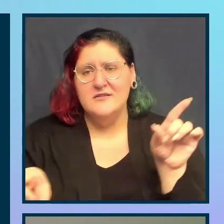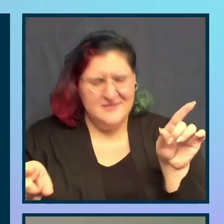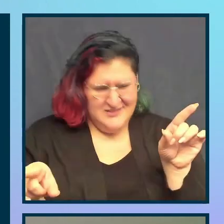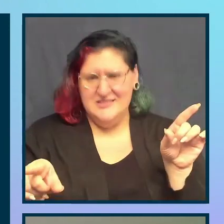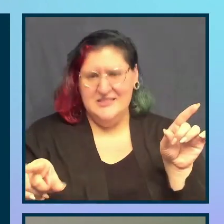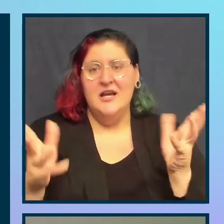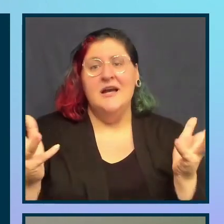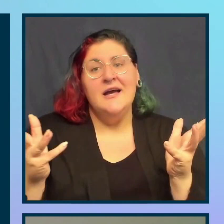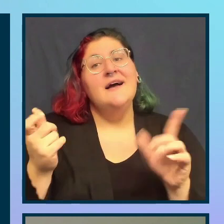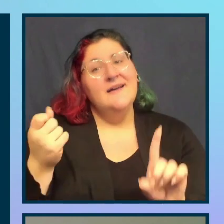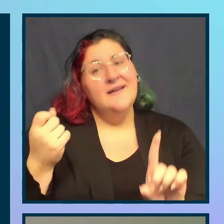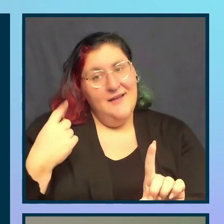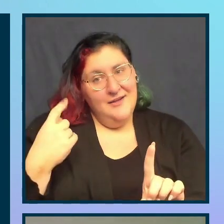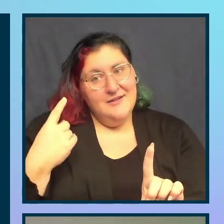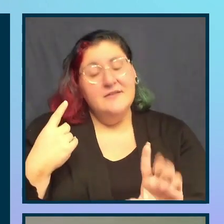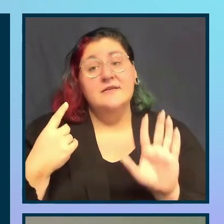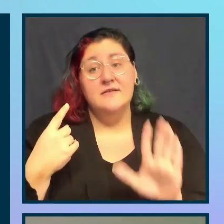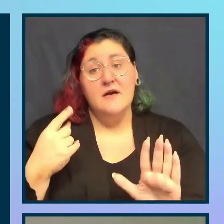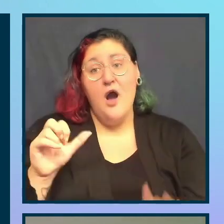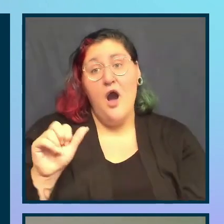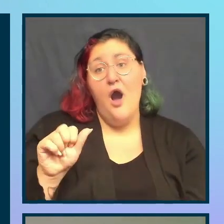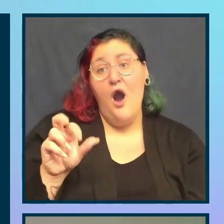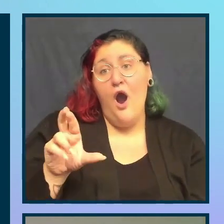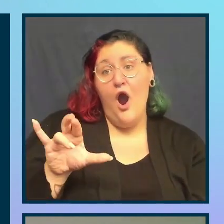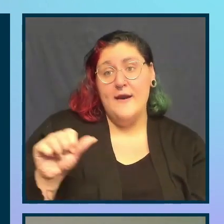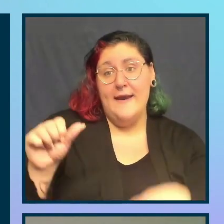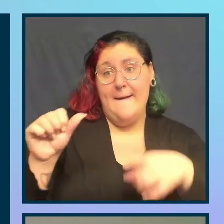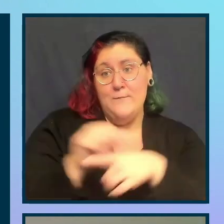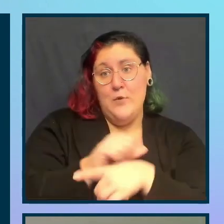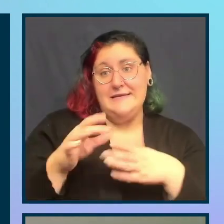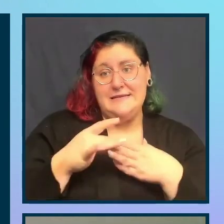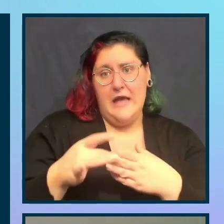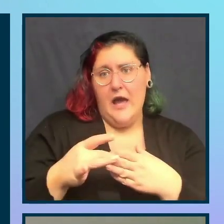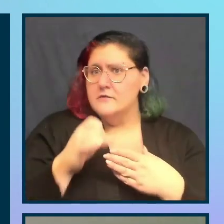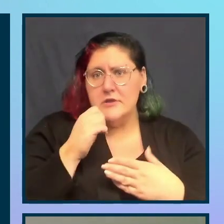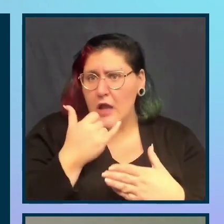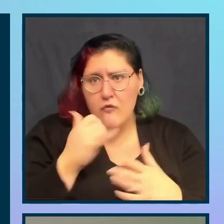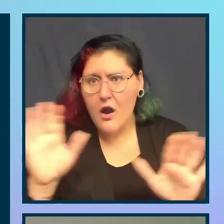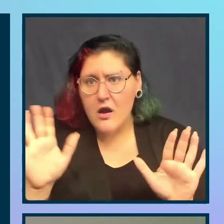is not entirely wrong here, because there are cases, there are contexts in which you want to use menu roles